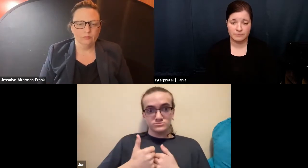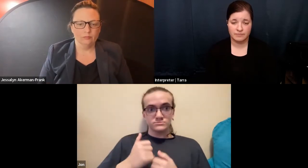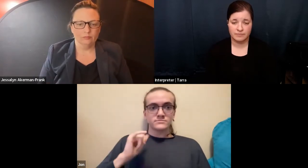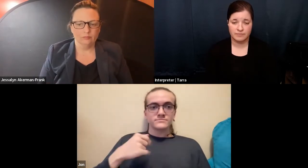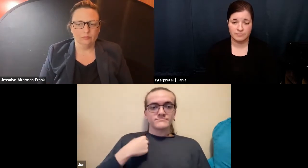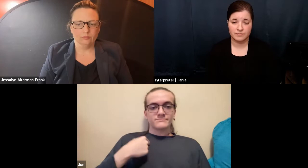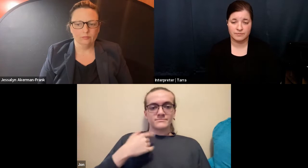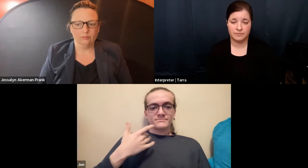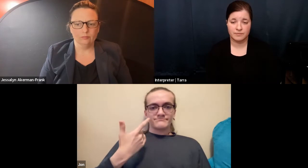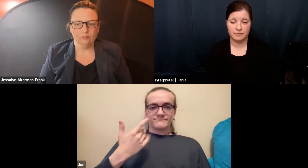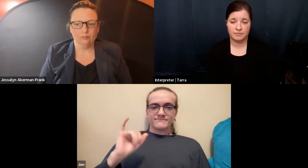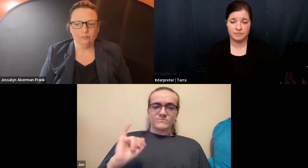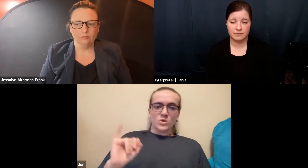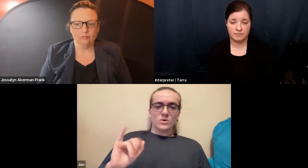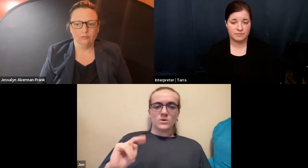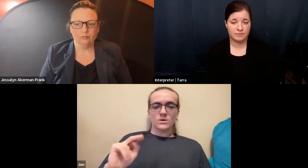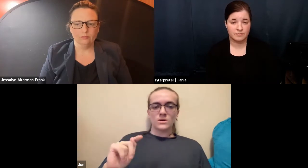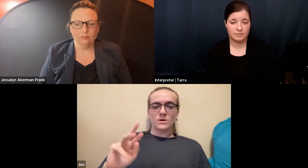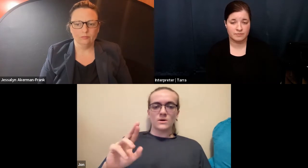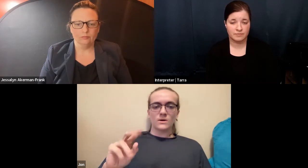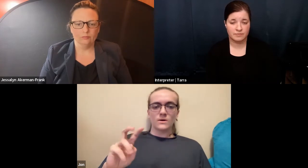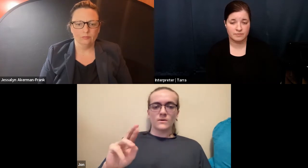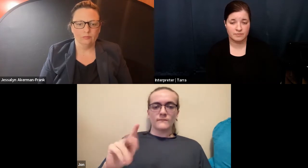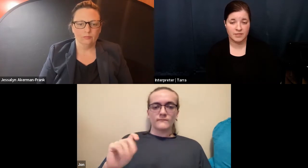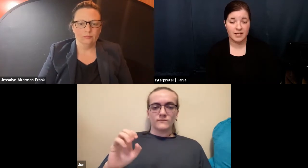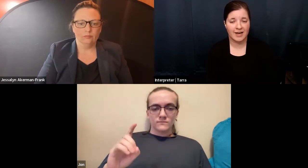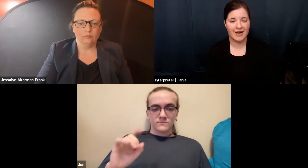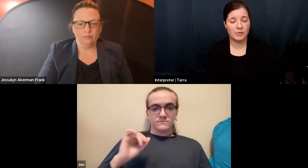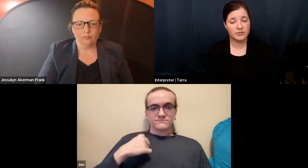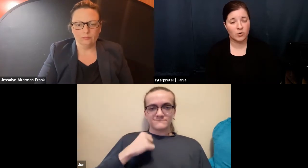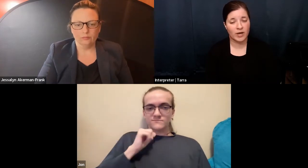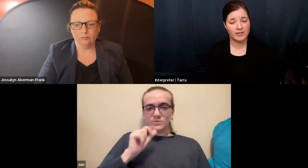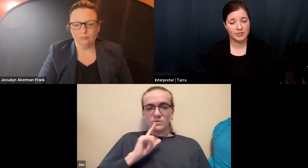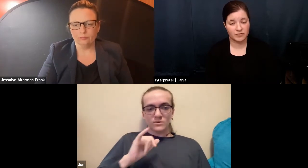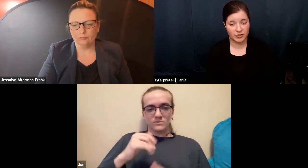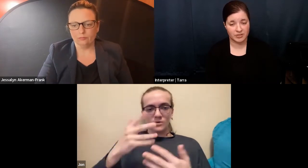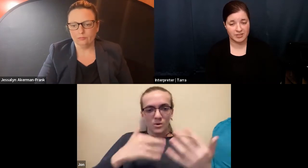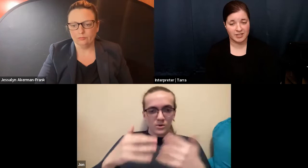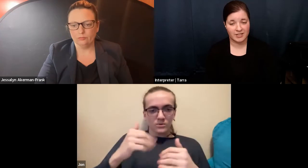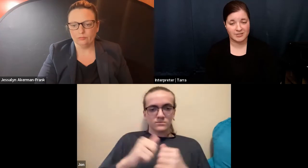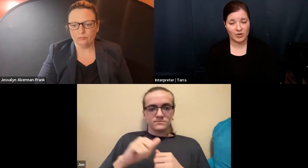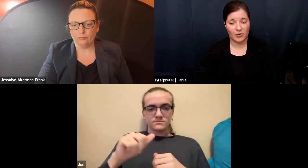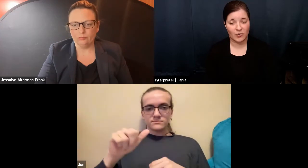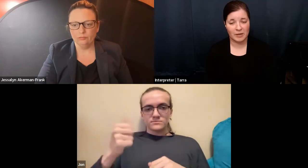I have to use another -- somebody else's -- I have to use a ride share or ask for a ride. That's always challenging.